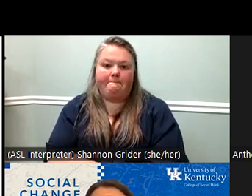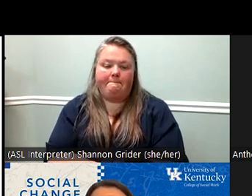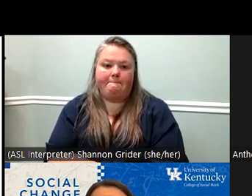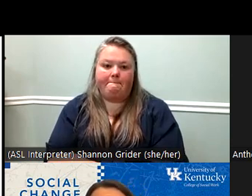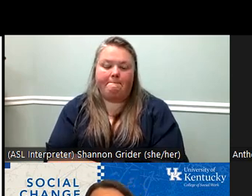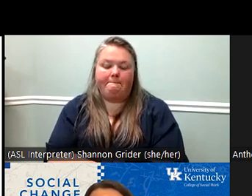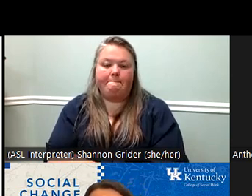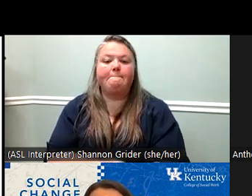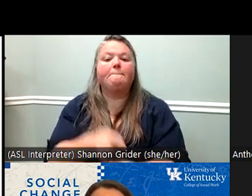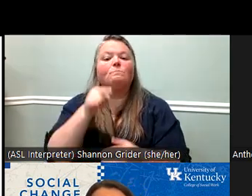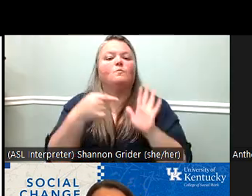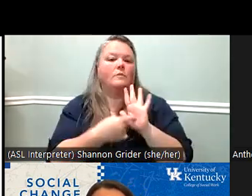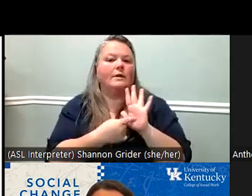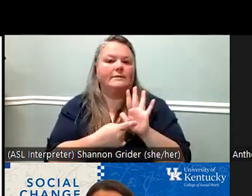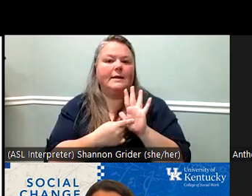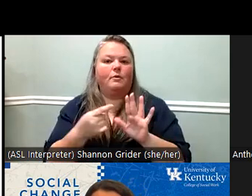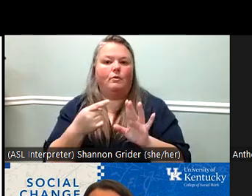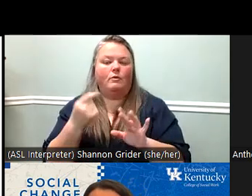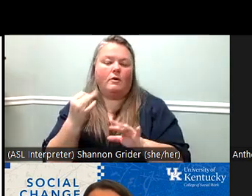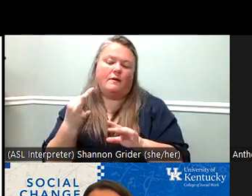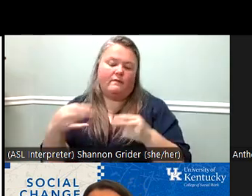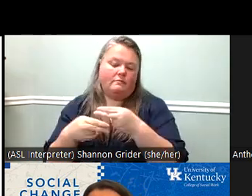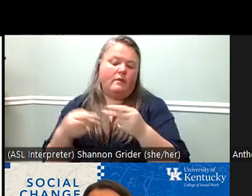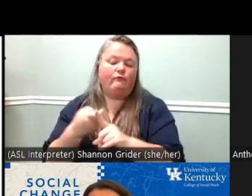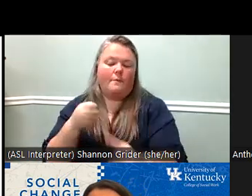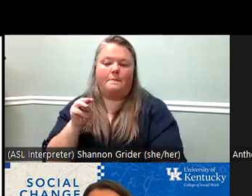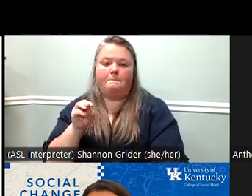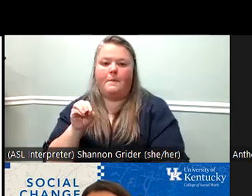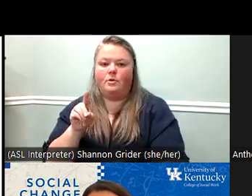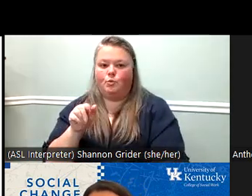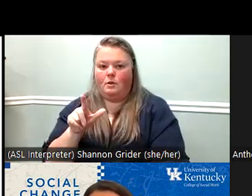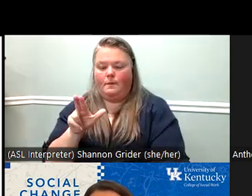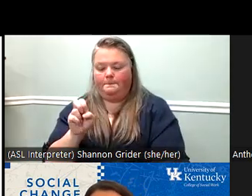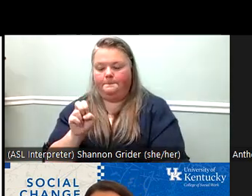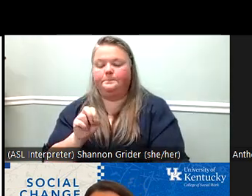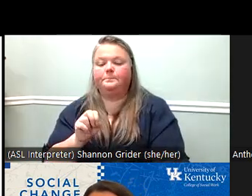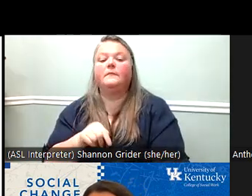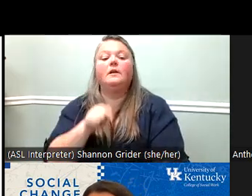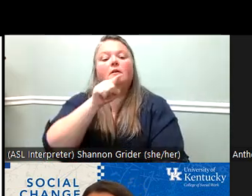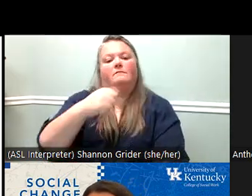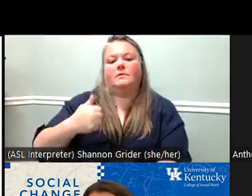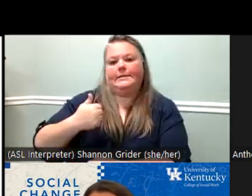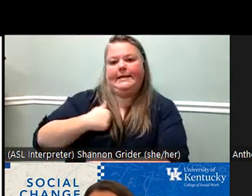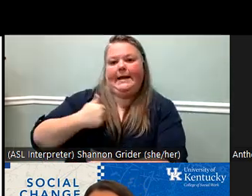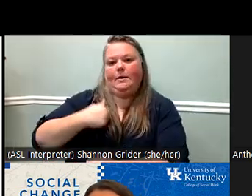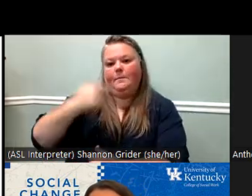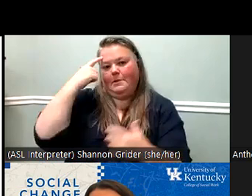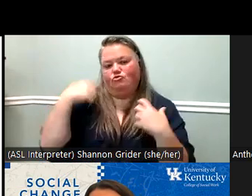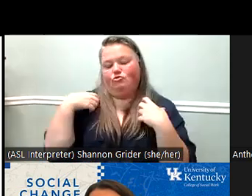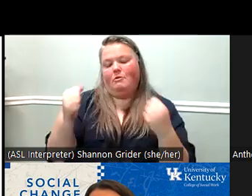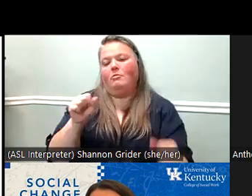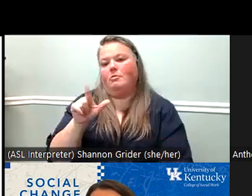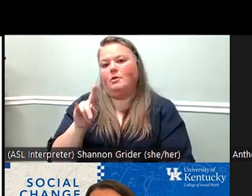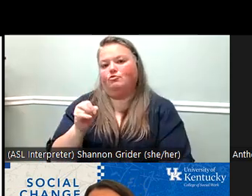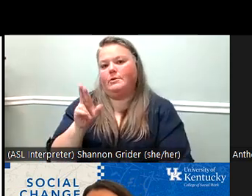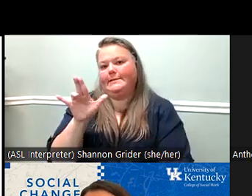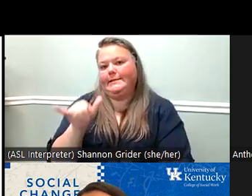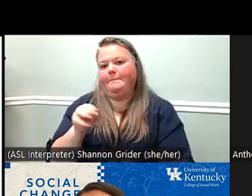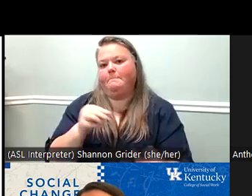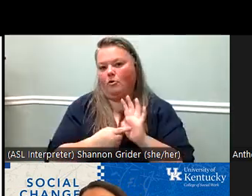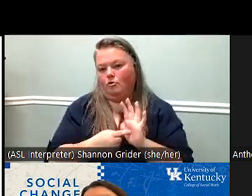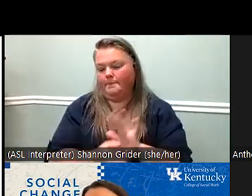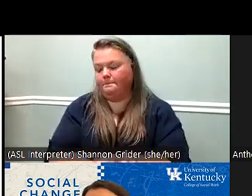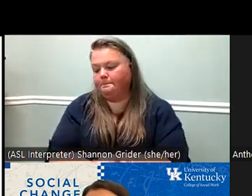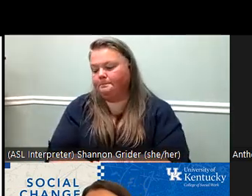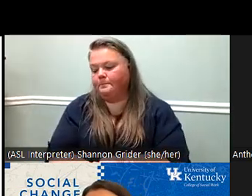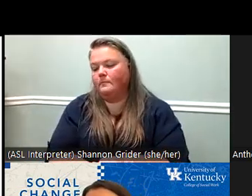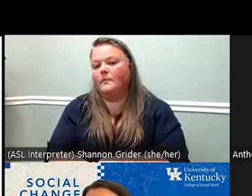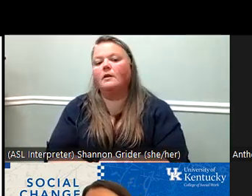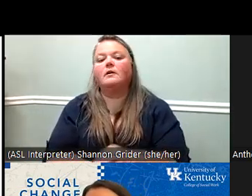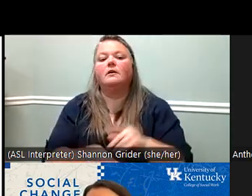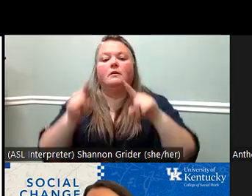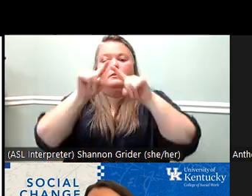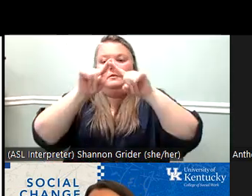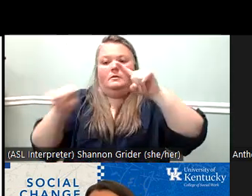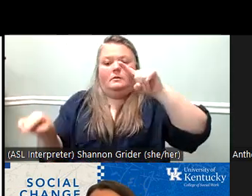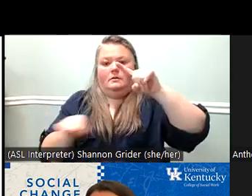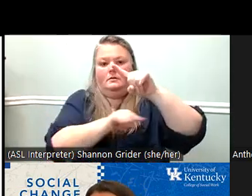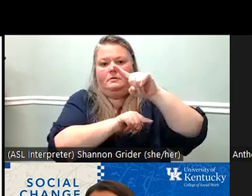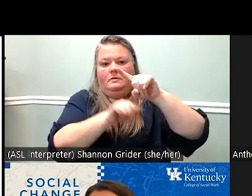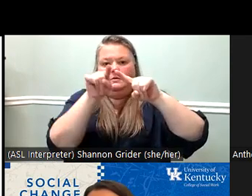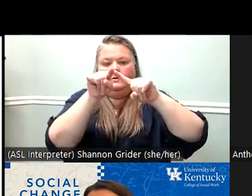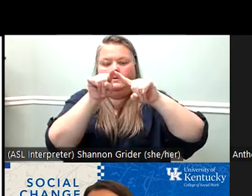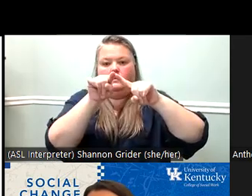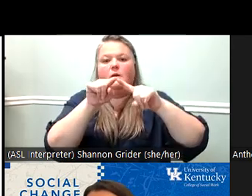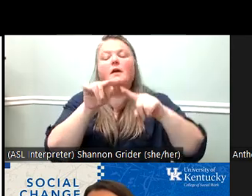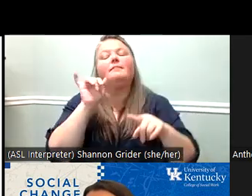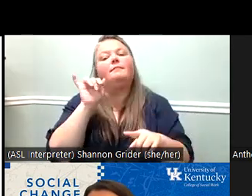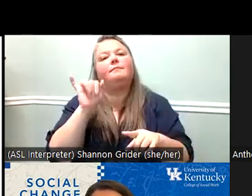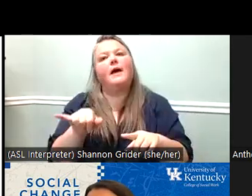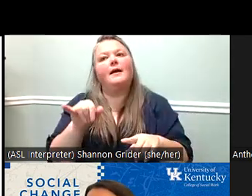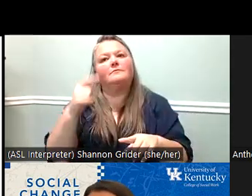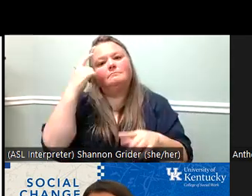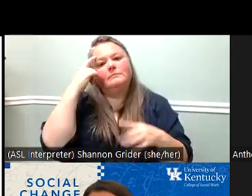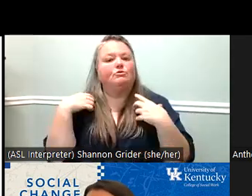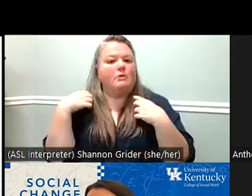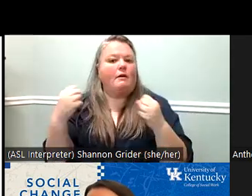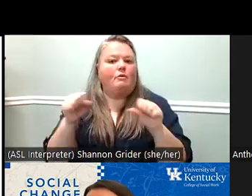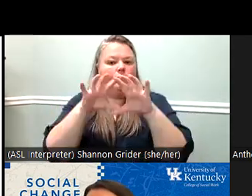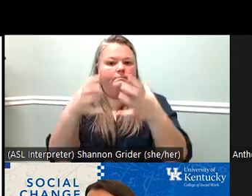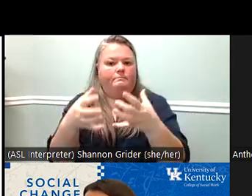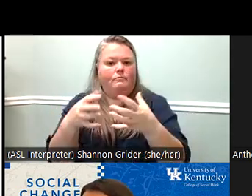ATTACK OR IT CAN LEAD TO SOMETHING LIKE A MENTAL HEALTH PROBLEM. SO THAT'S THE GOAL OF OUR MENTAL HEALTH MODULES IN THIS INTERVENTION. HERE'S AN EXAMPLE OF ONE OF